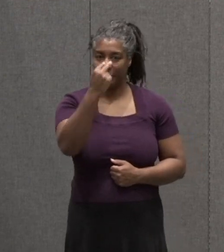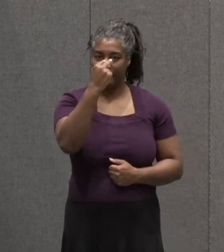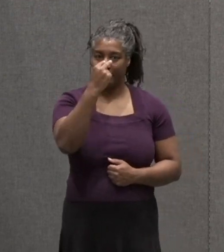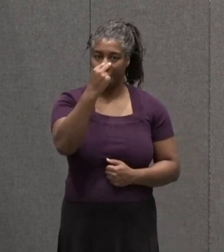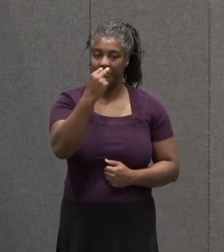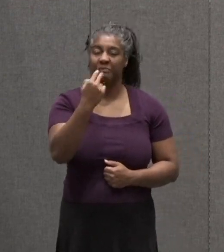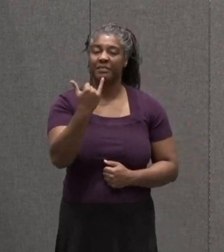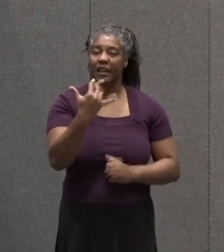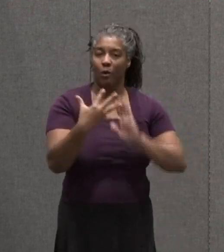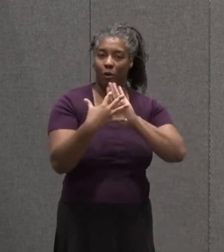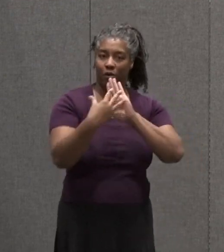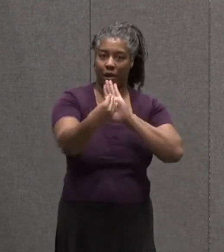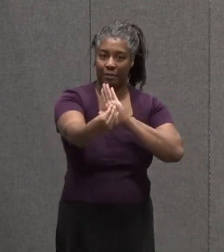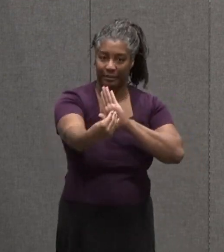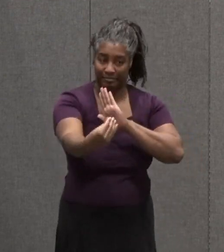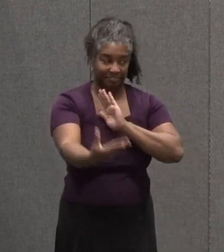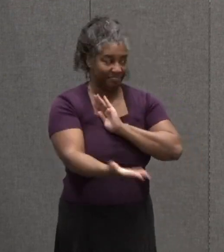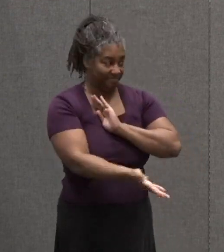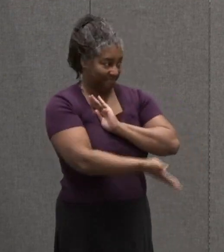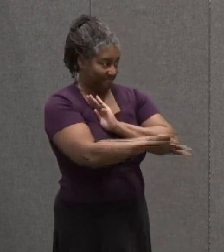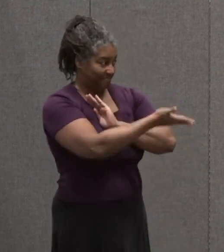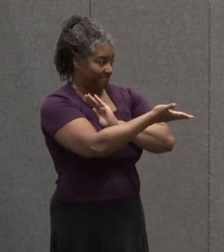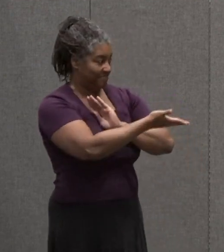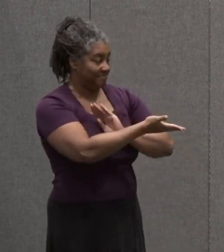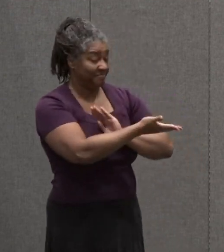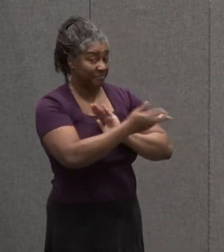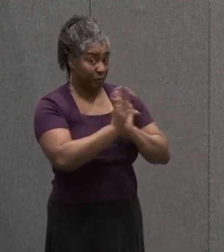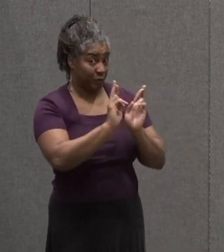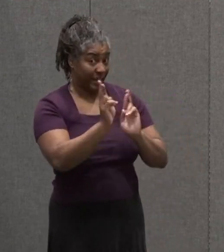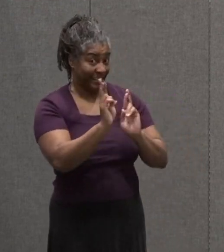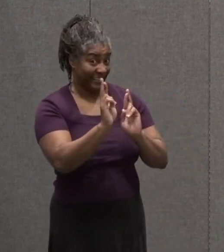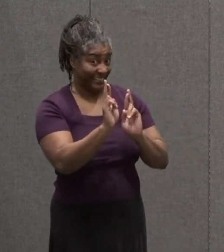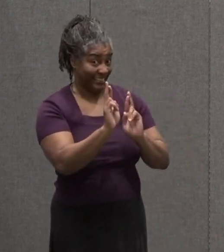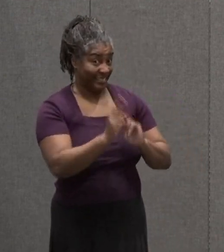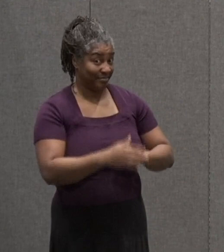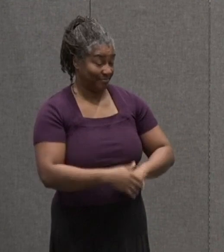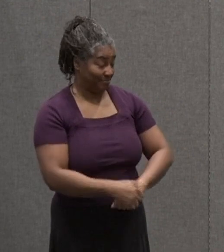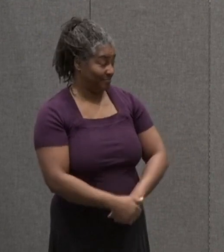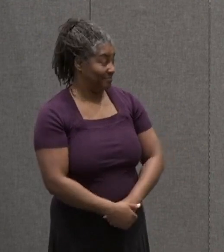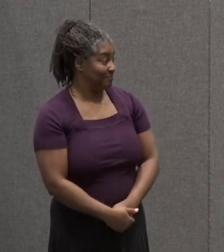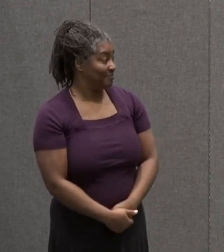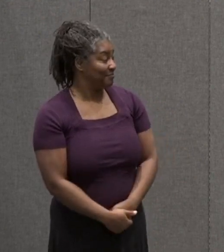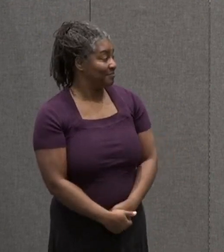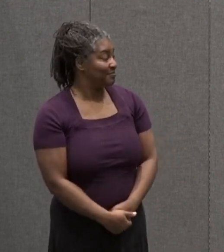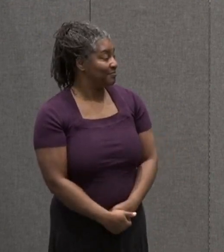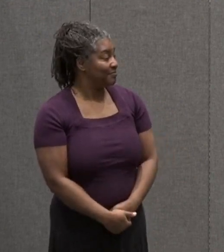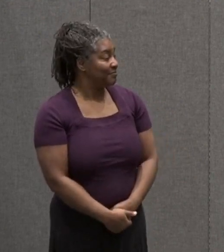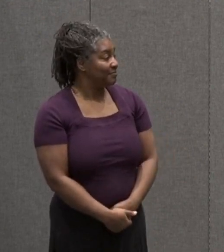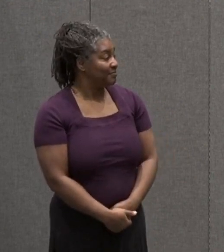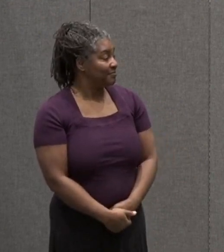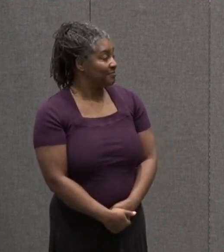it with me but you don't have to. Are you ready? Namaste, butterfly up